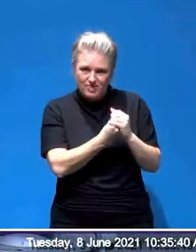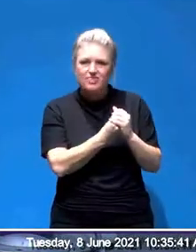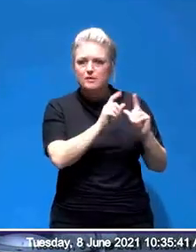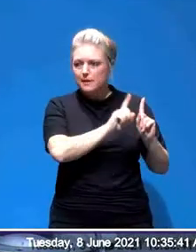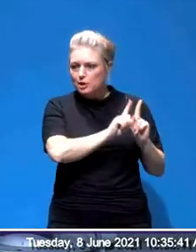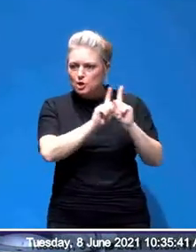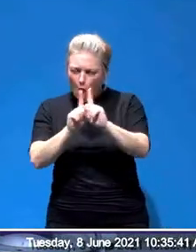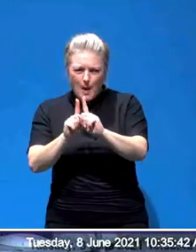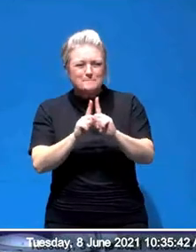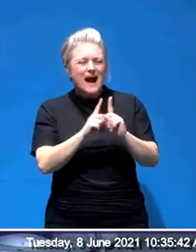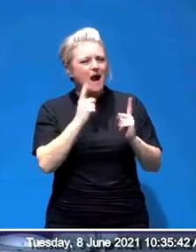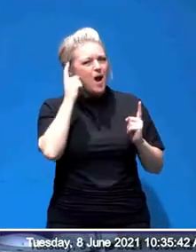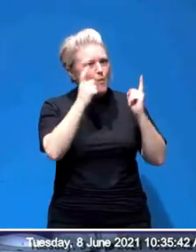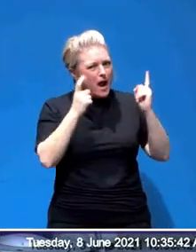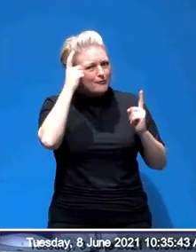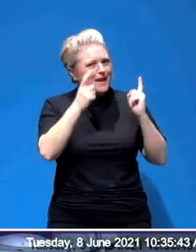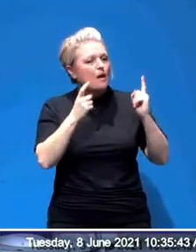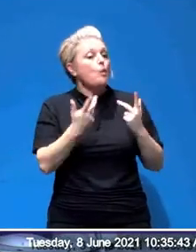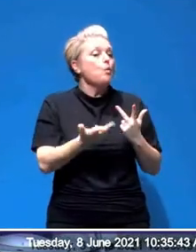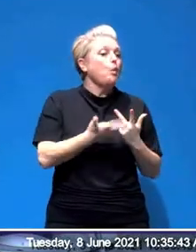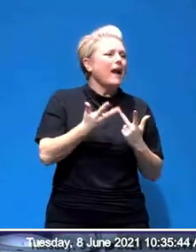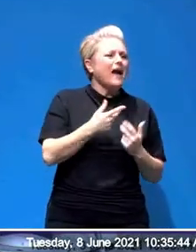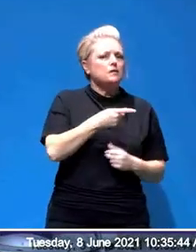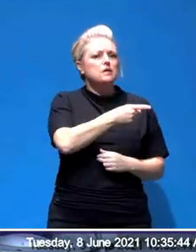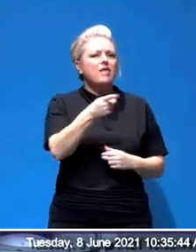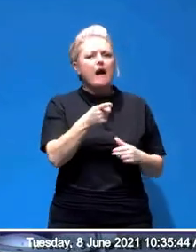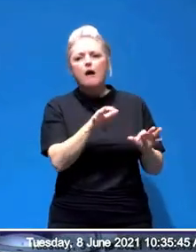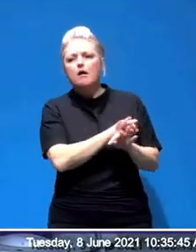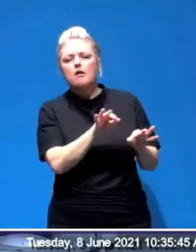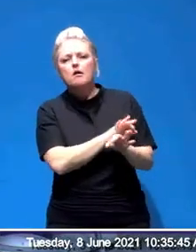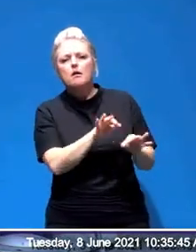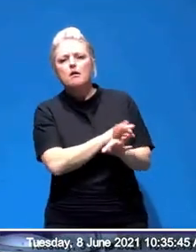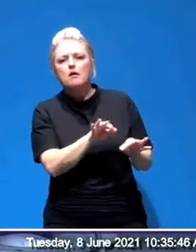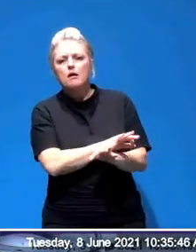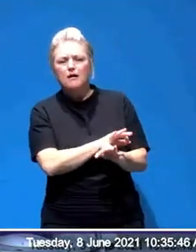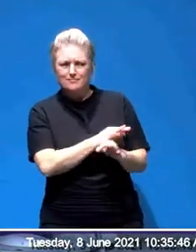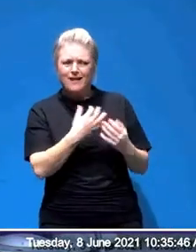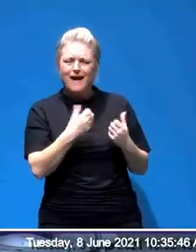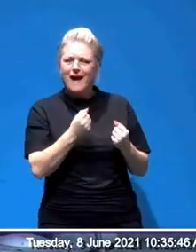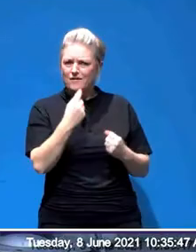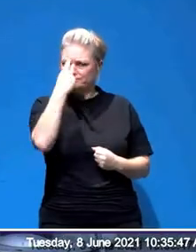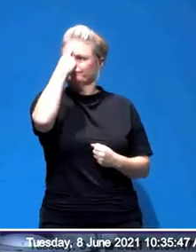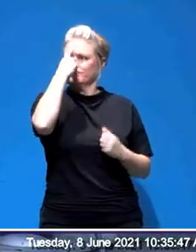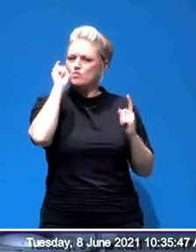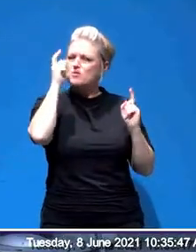I am disappointed to say the least. So this was a significant event.